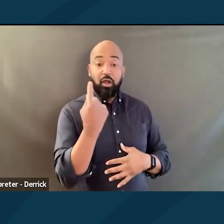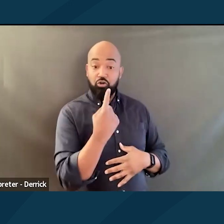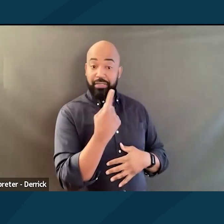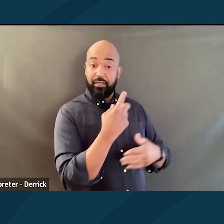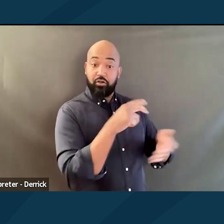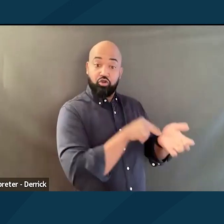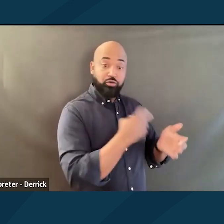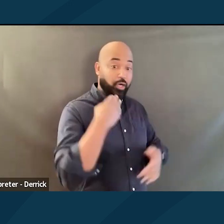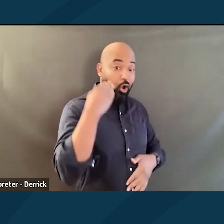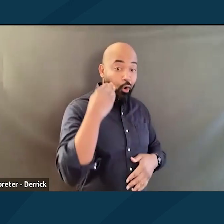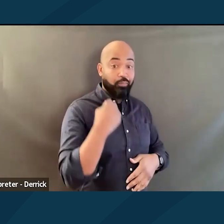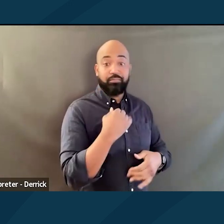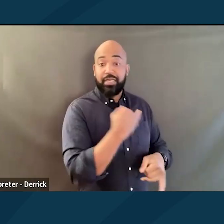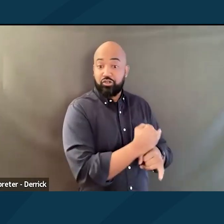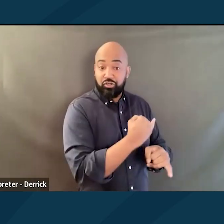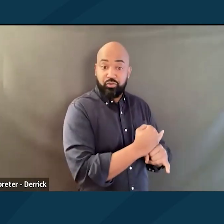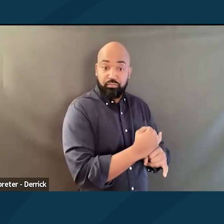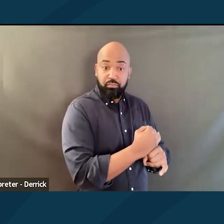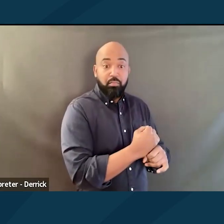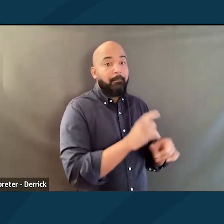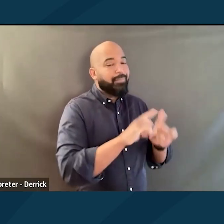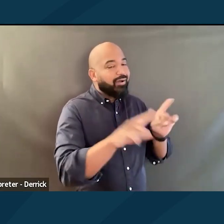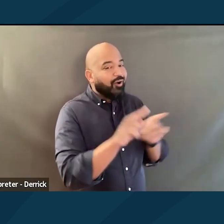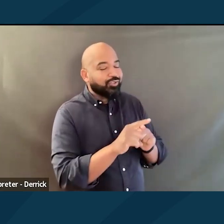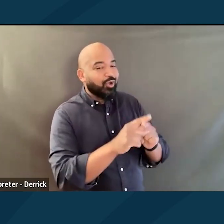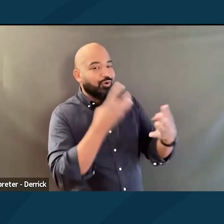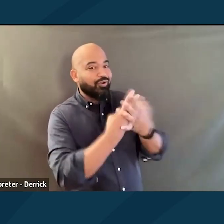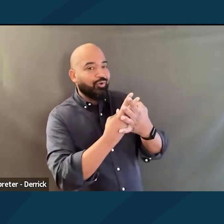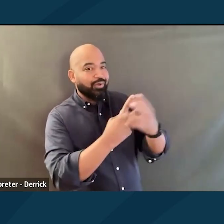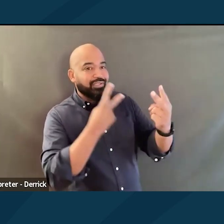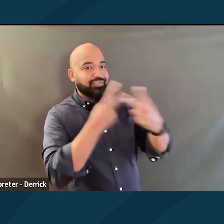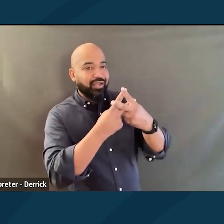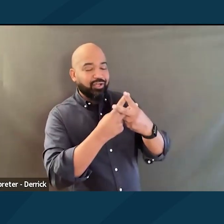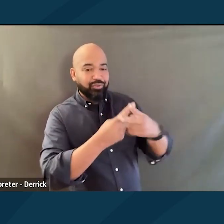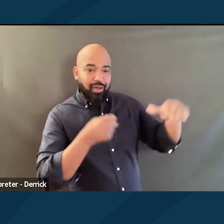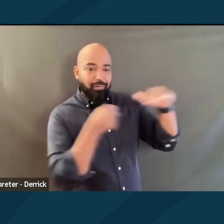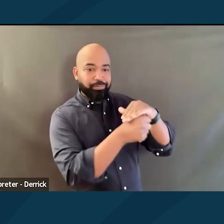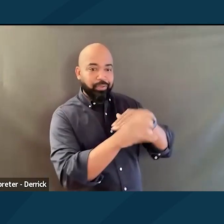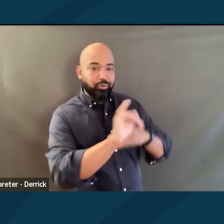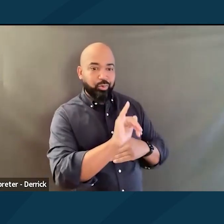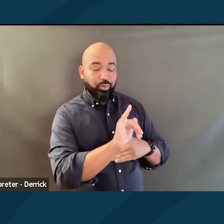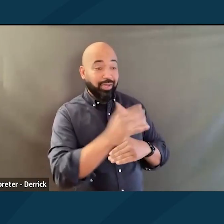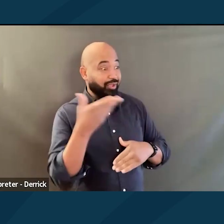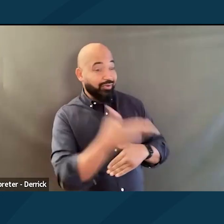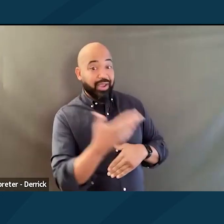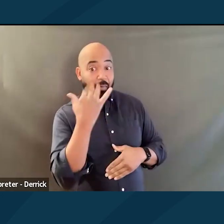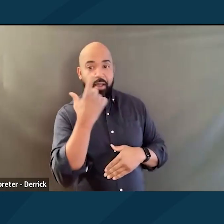and we cannot forget about our disabled brothers and sisters in jails right now, because they couldn't get services in the community.